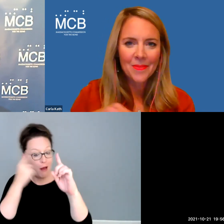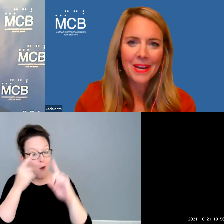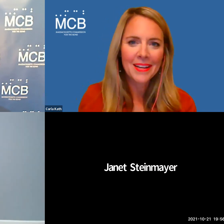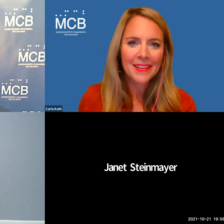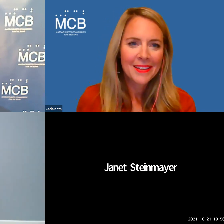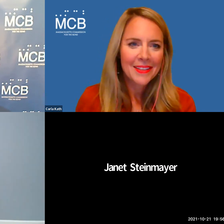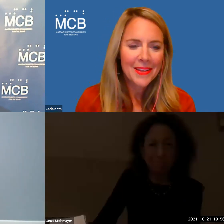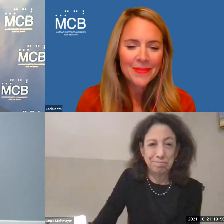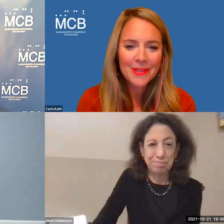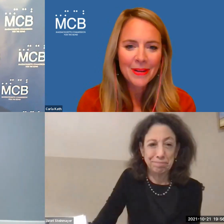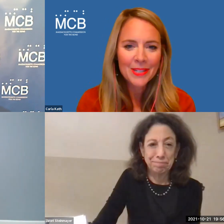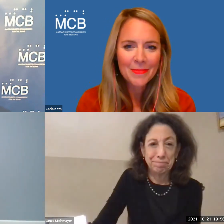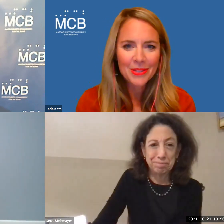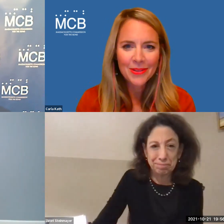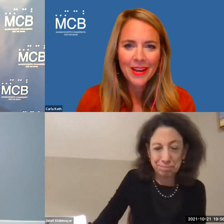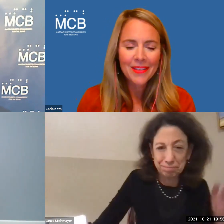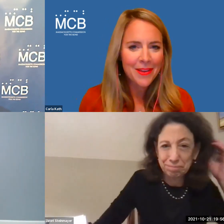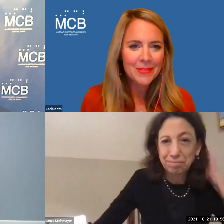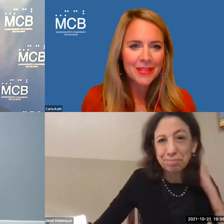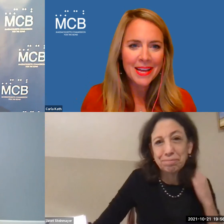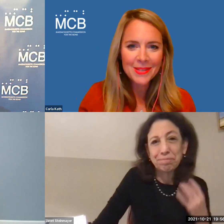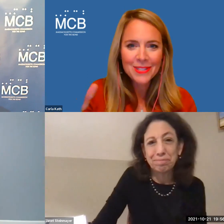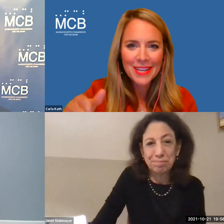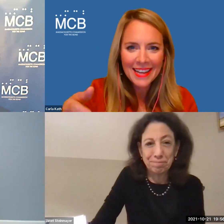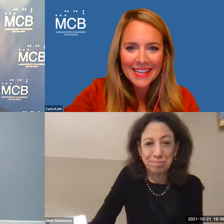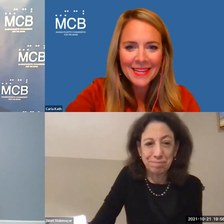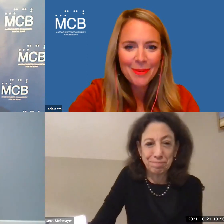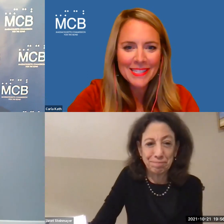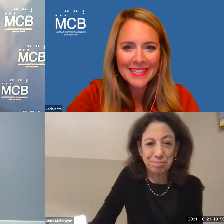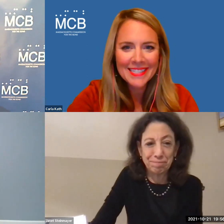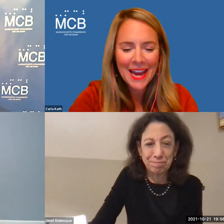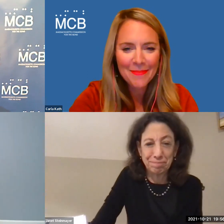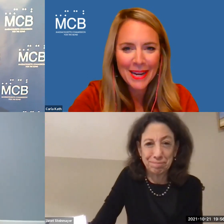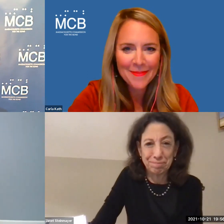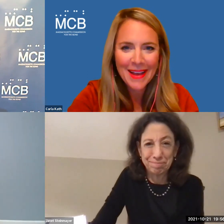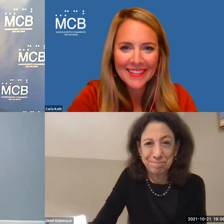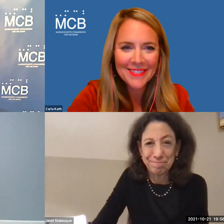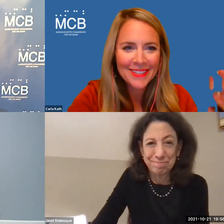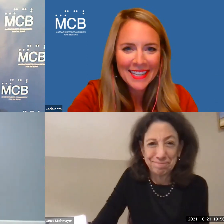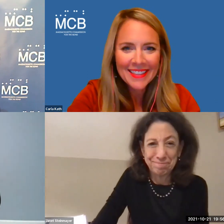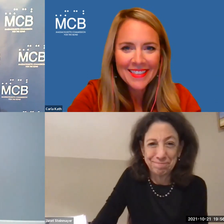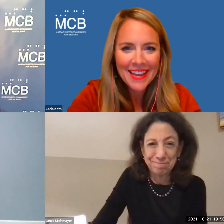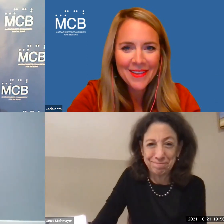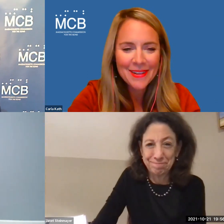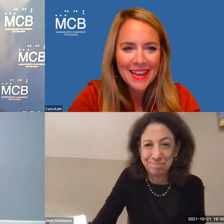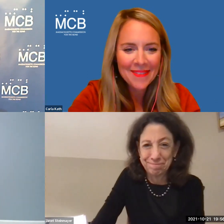All right, thank you so much, Commissioner. I think that was the last question and I see President Steinmayer back. So, yes thank you again.